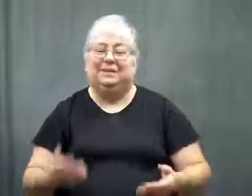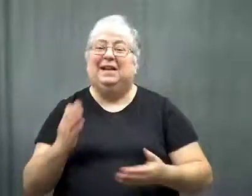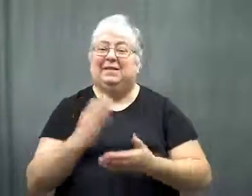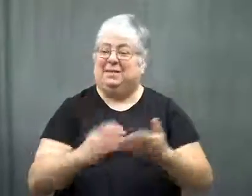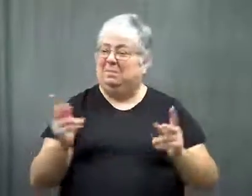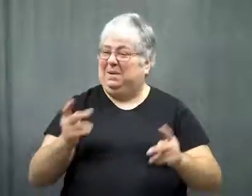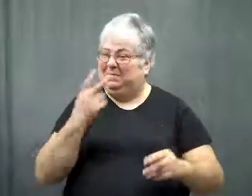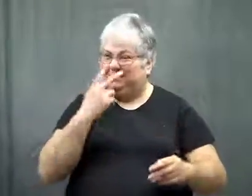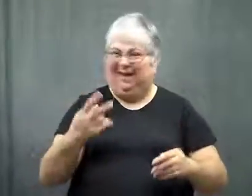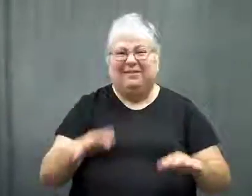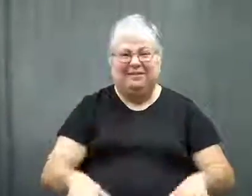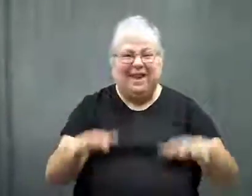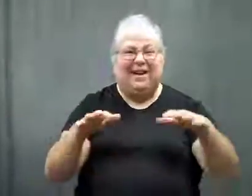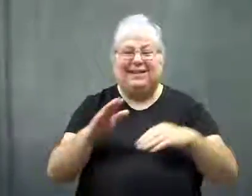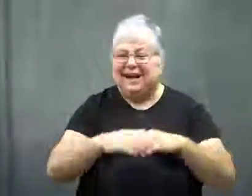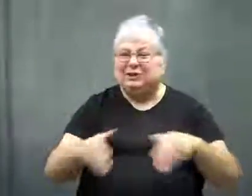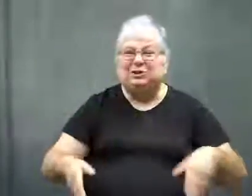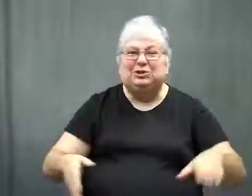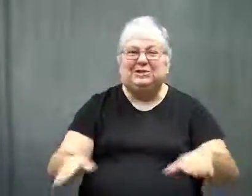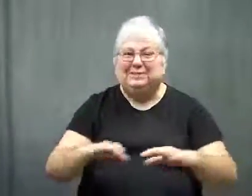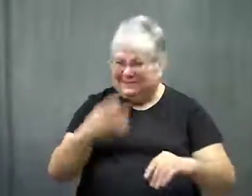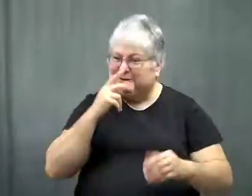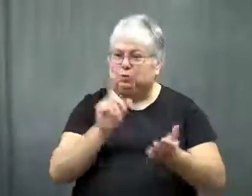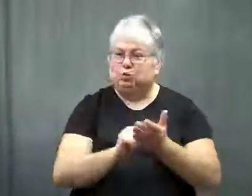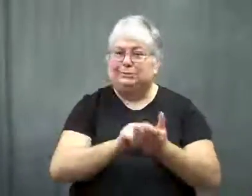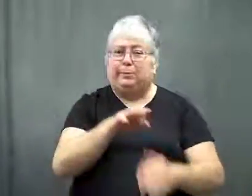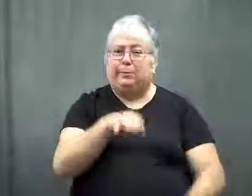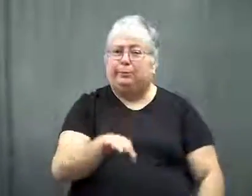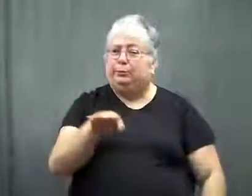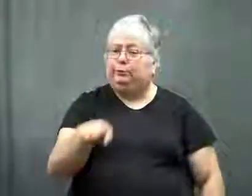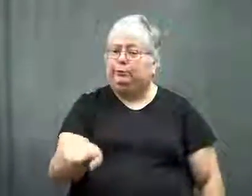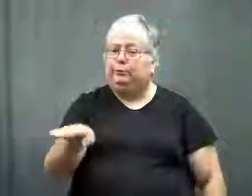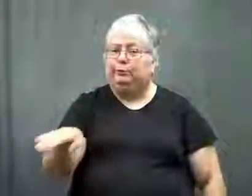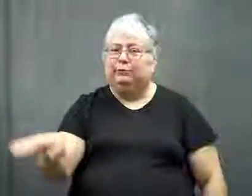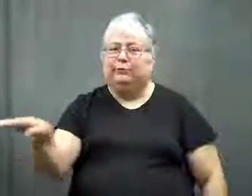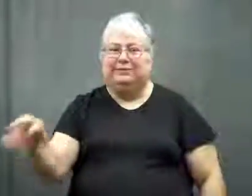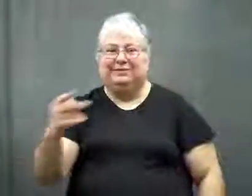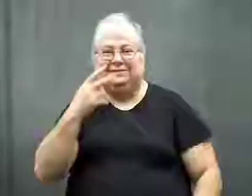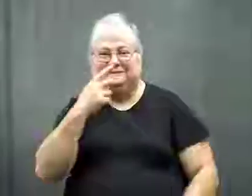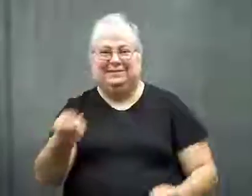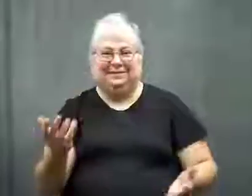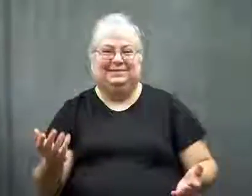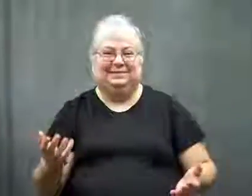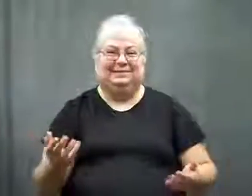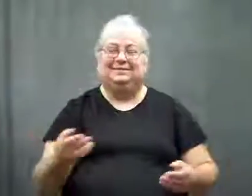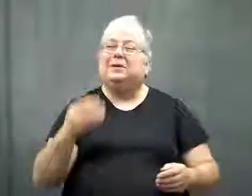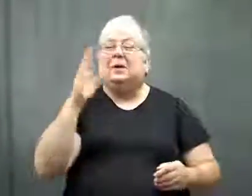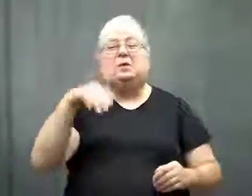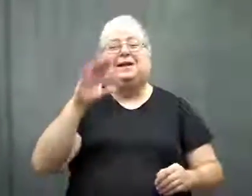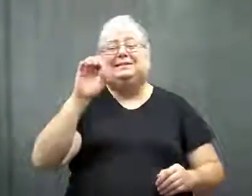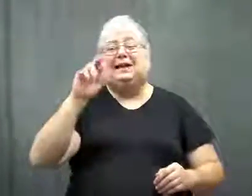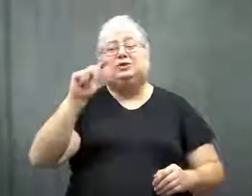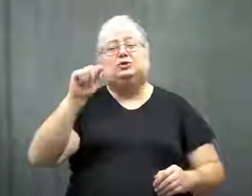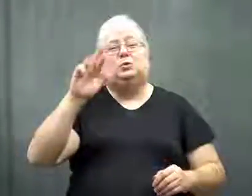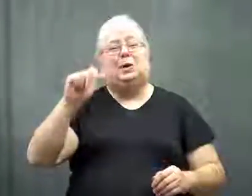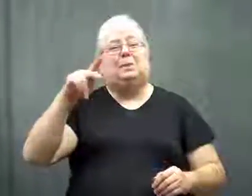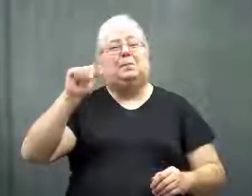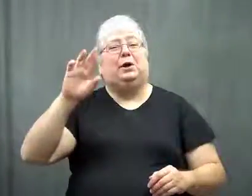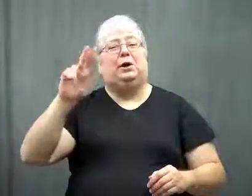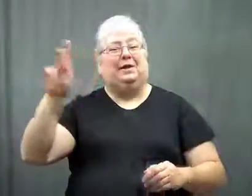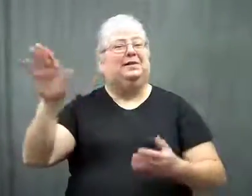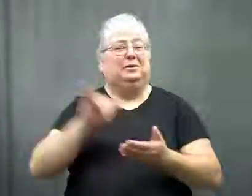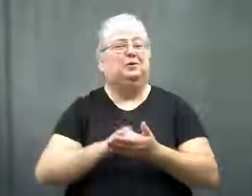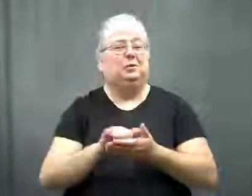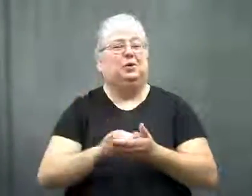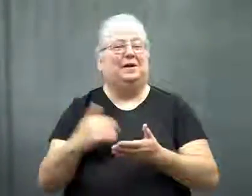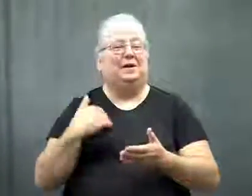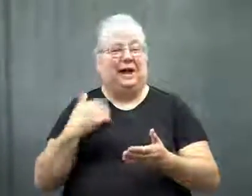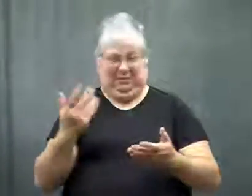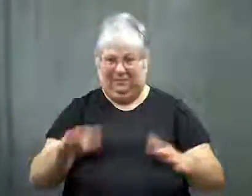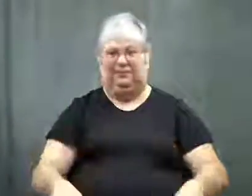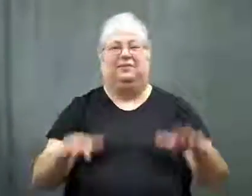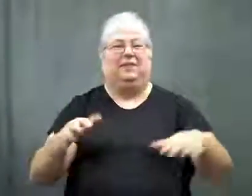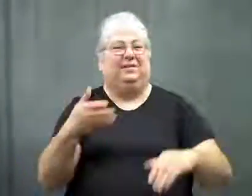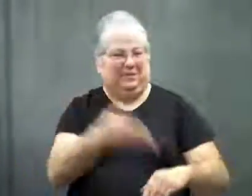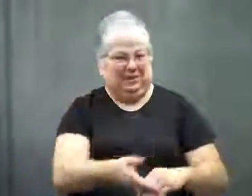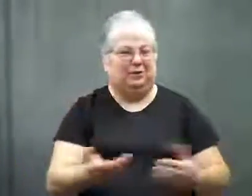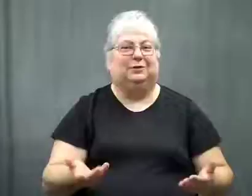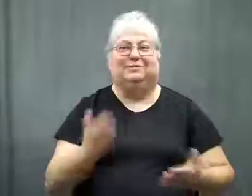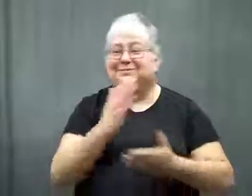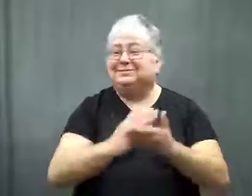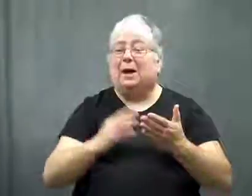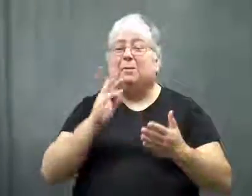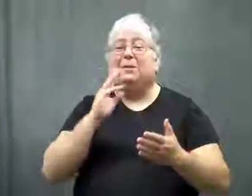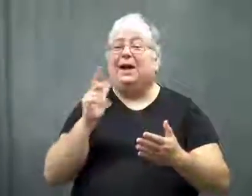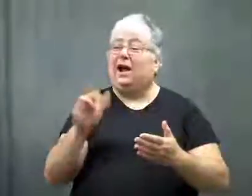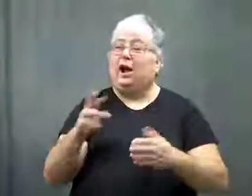Some people reported seeing newspapers floating along the flooded streets.